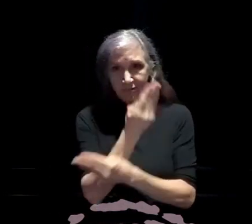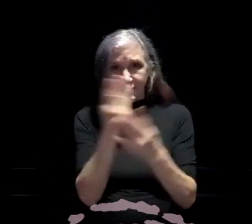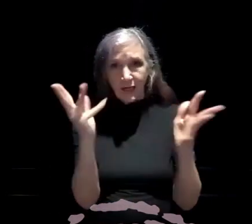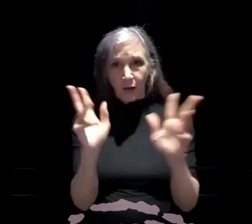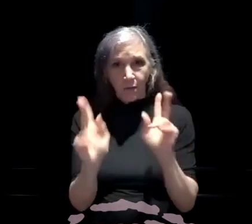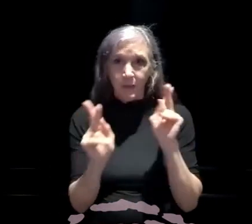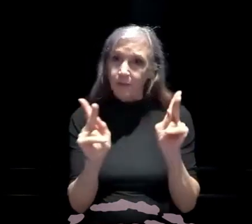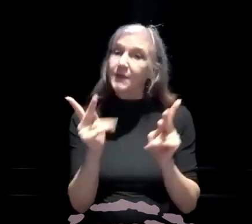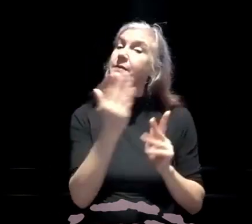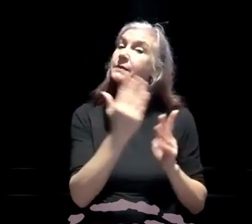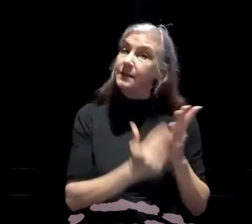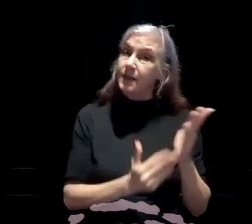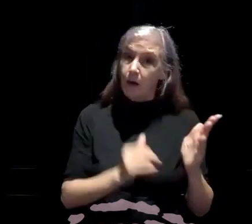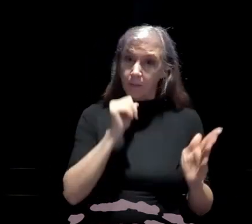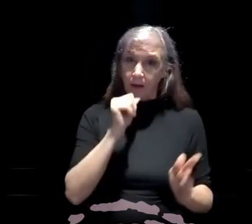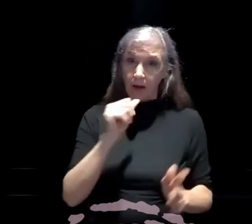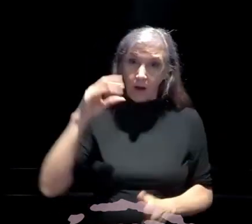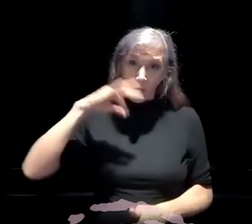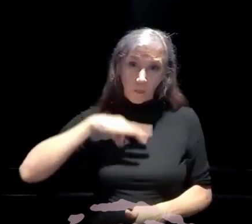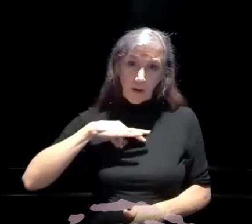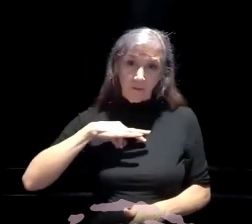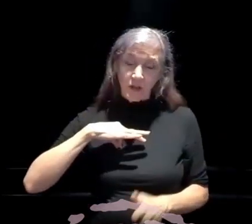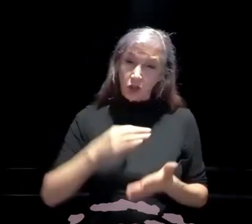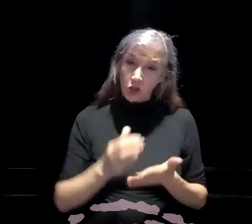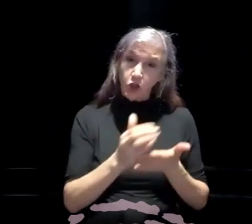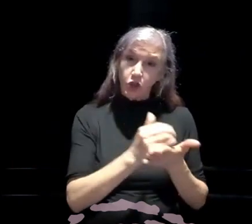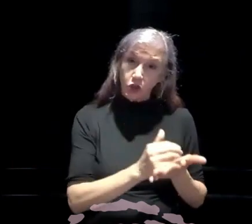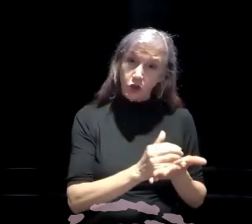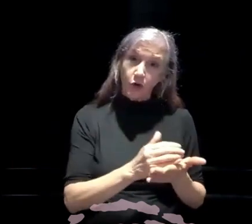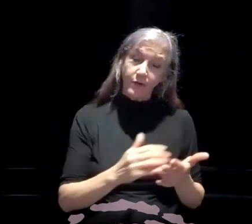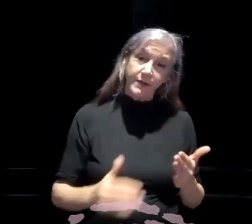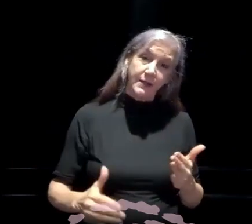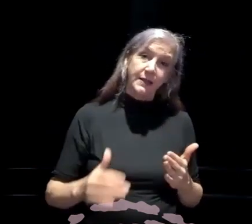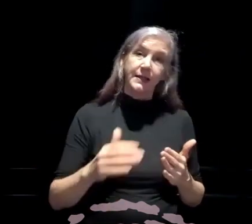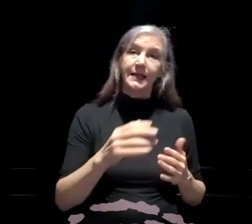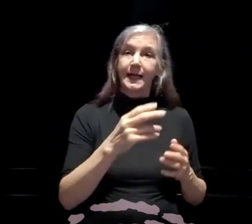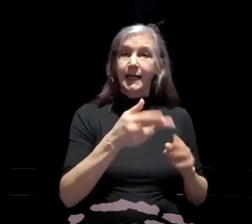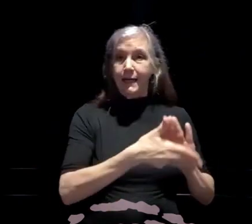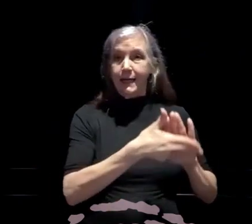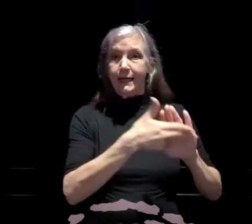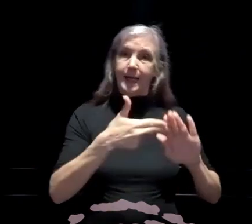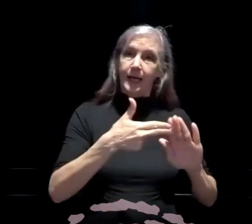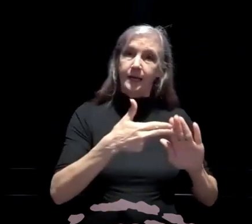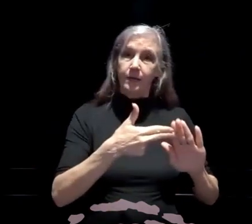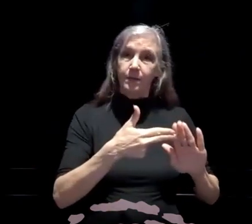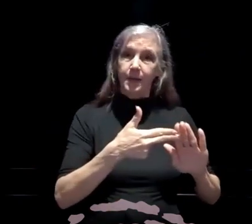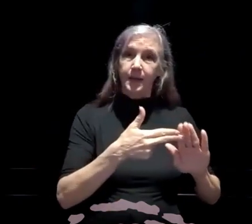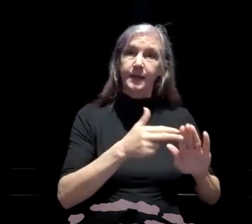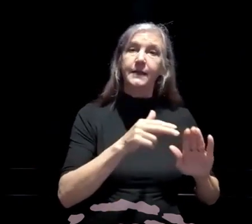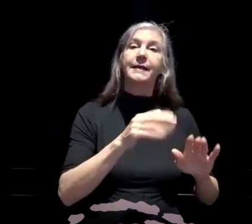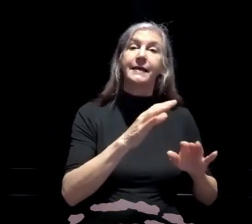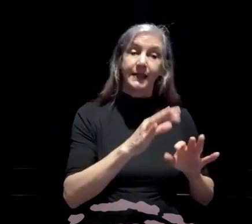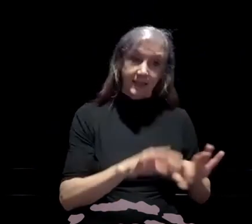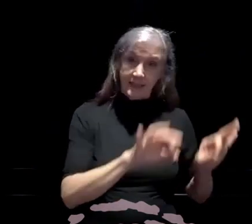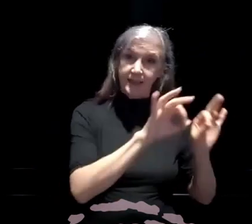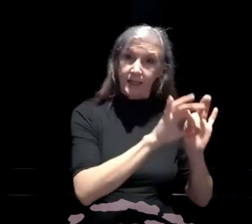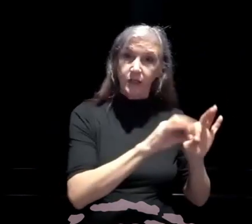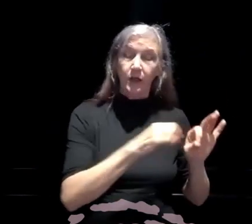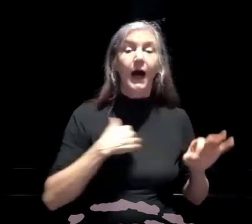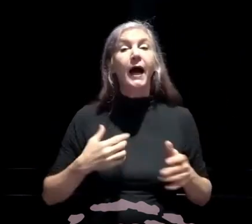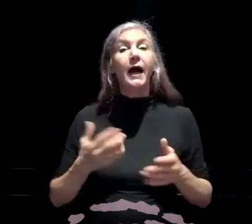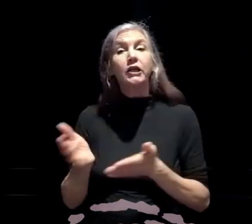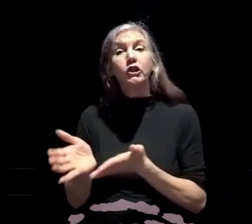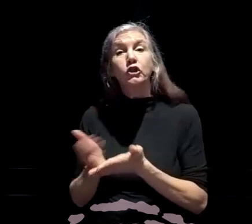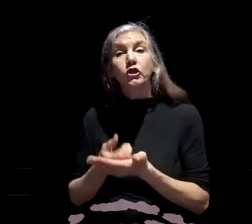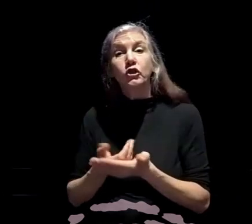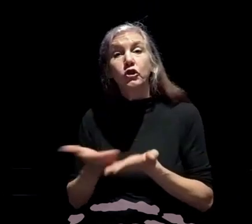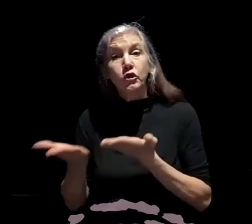There are certain nonprofits. That deserve the title of being essential. I served several and mine are not those.